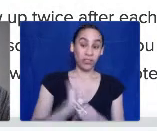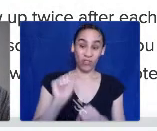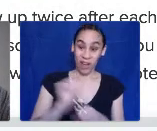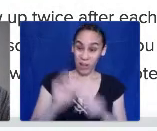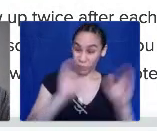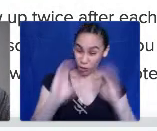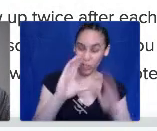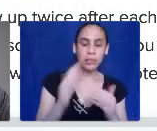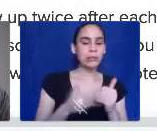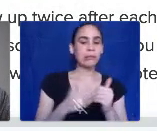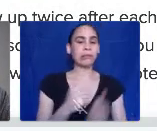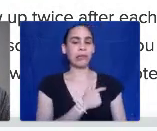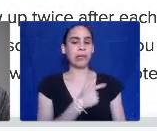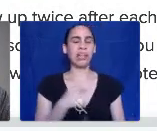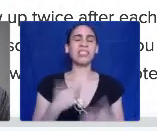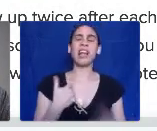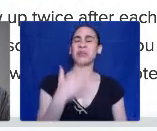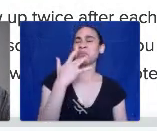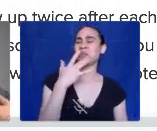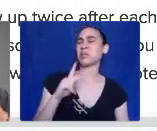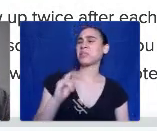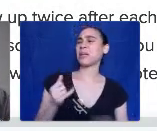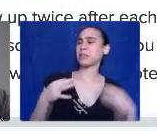kind of be like i'm in my pjs but this is a real interview the more you dress for the role